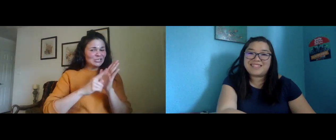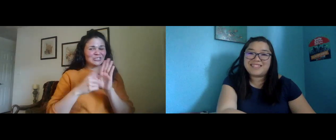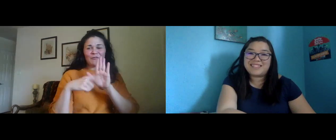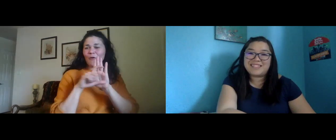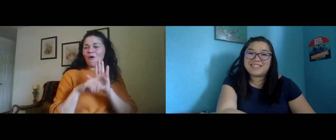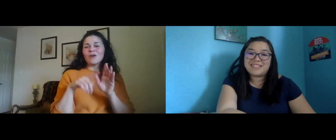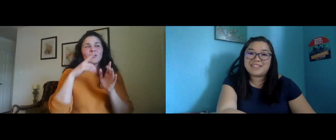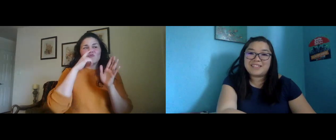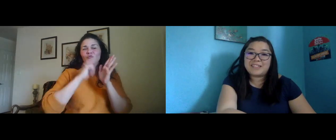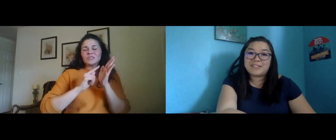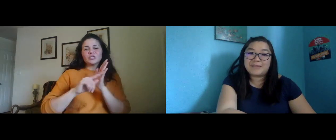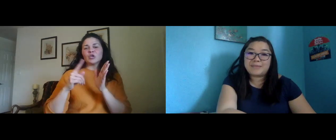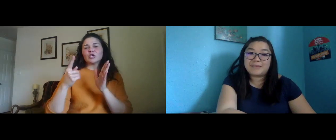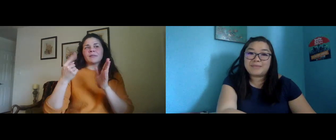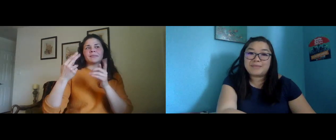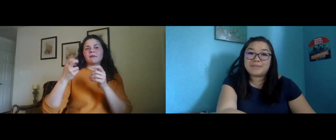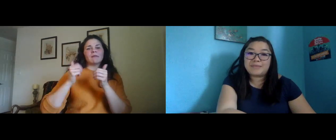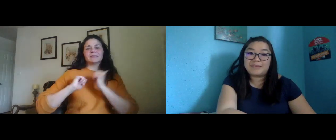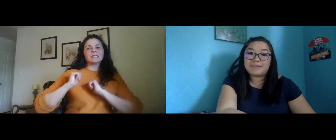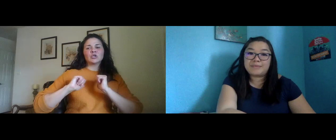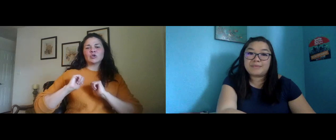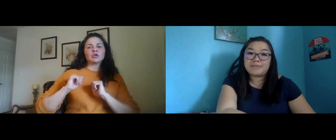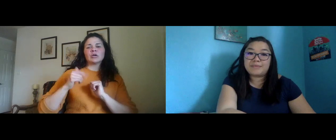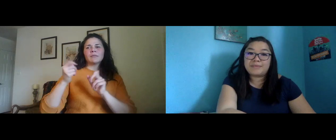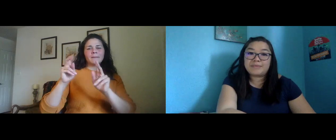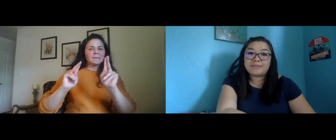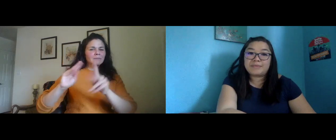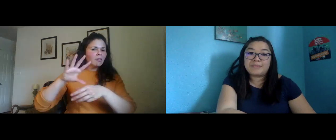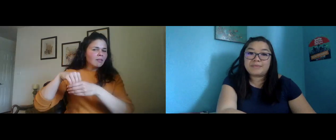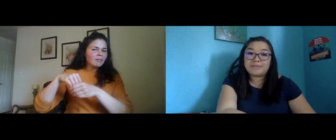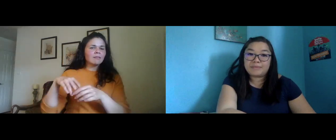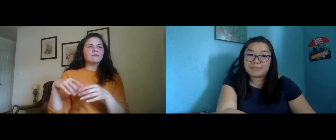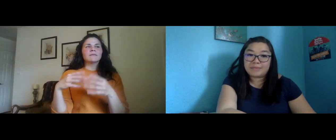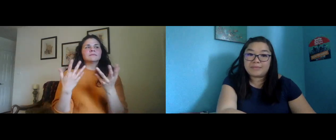Research your role, theaters you would work with, what would be involved?